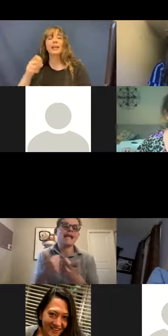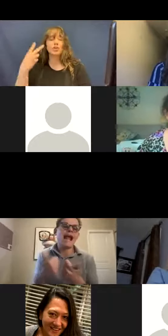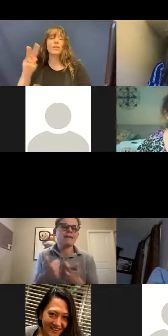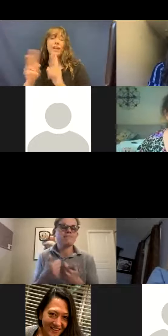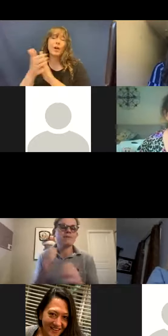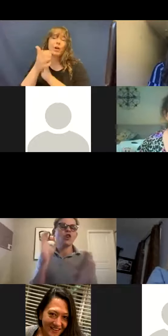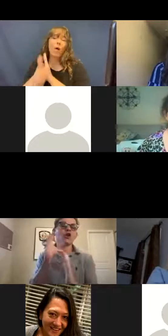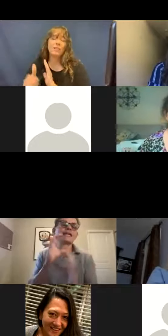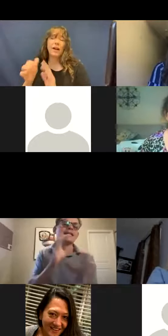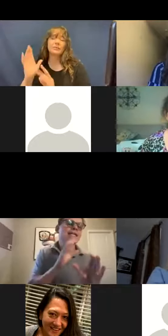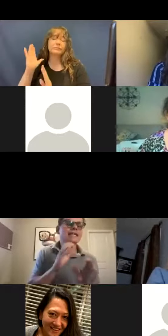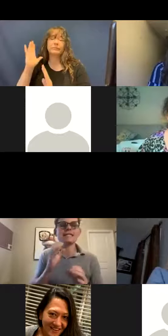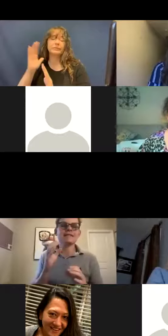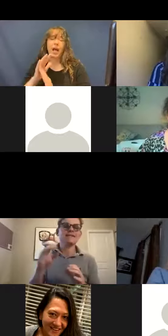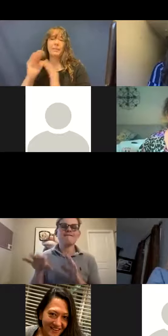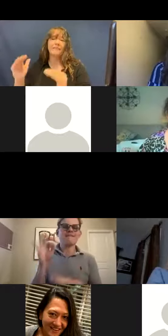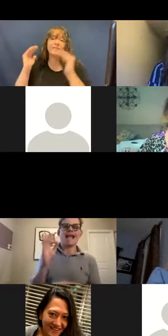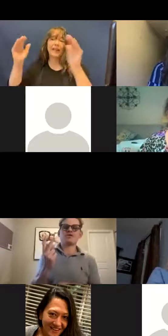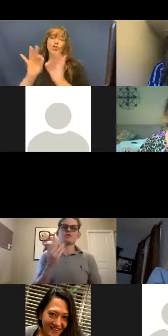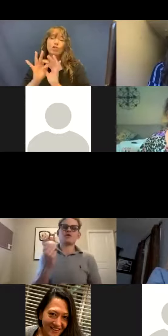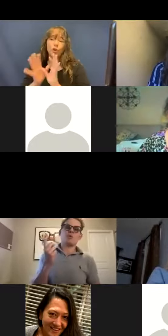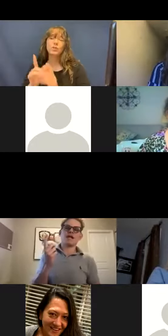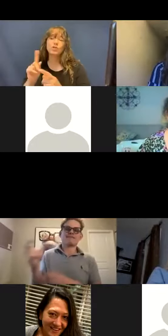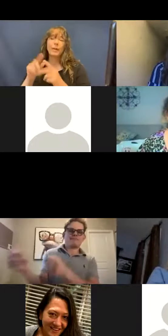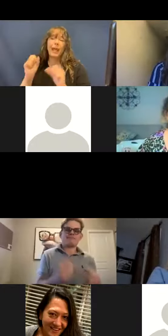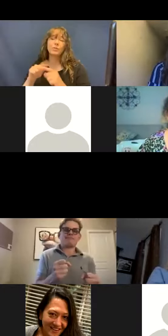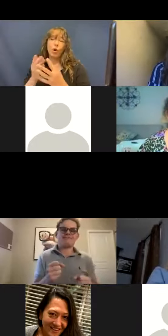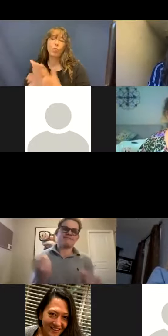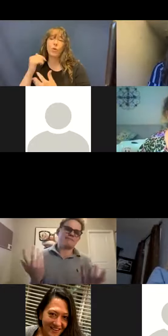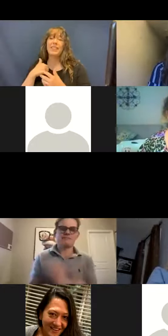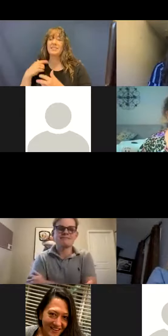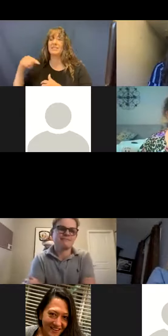top advanced interpreters to be able to go through this with me. So I did find two, pulled